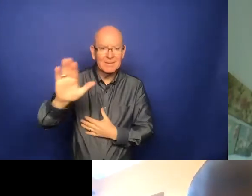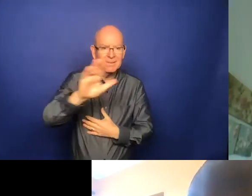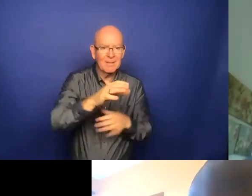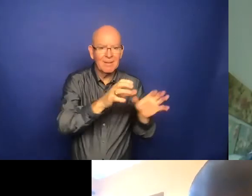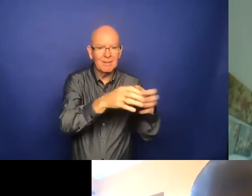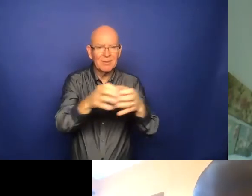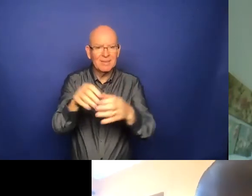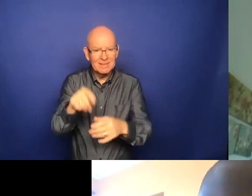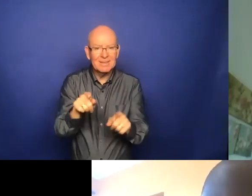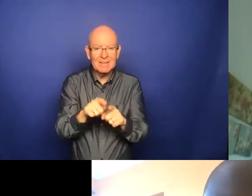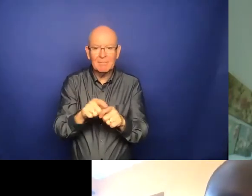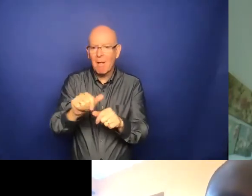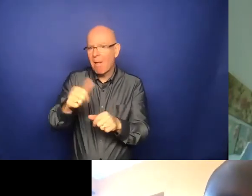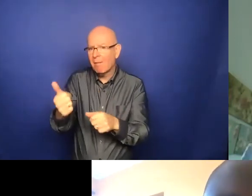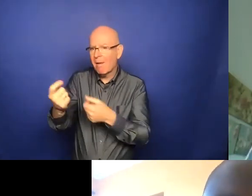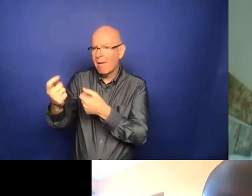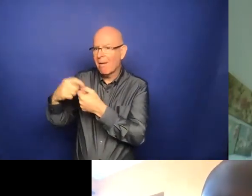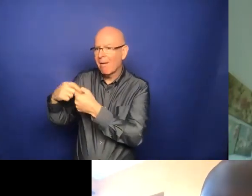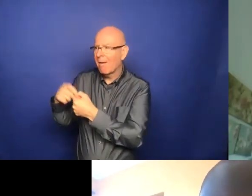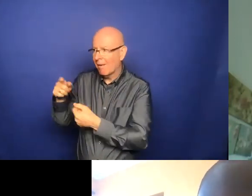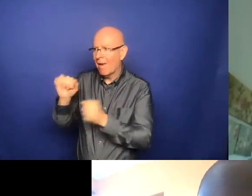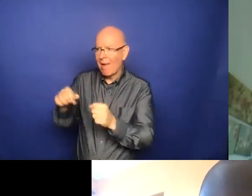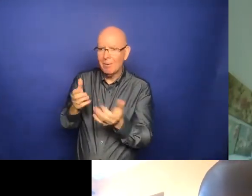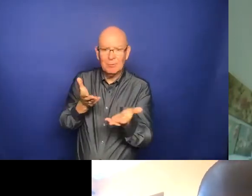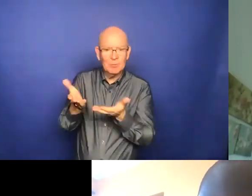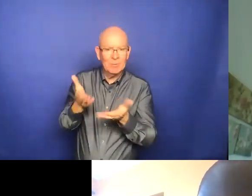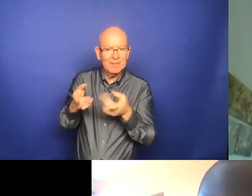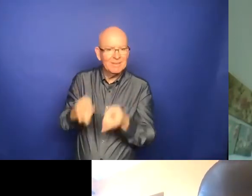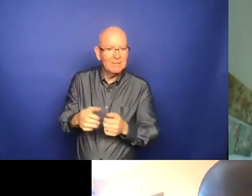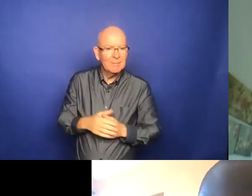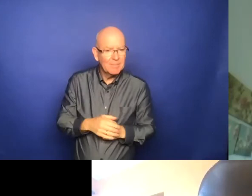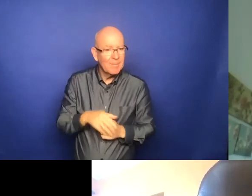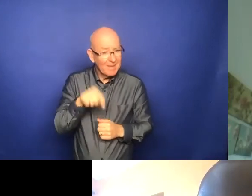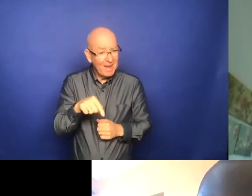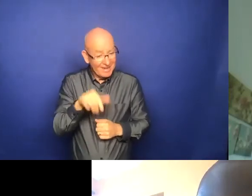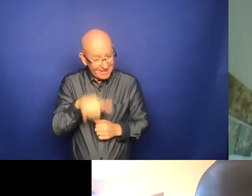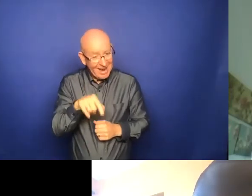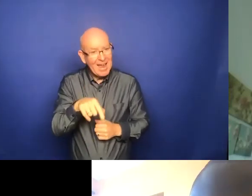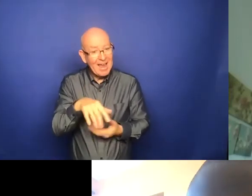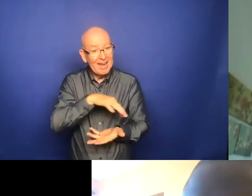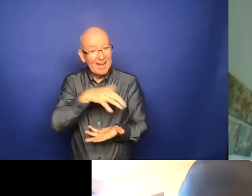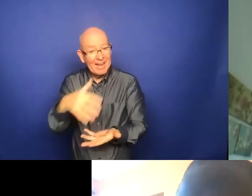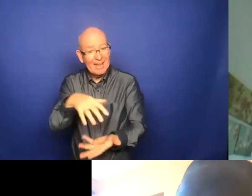programmes and projects and to ascertain a compliance to the CRPD ails well as institutions